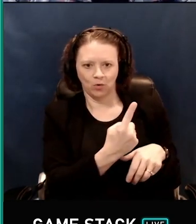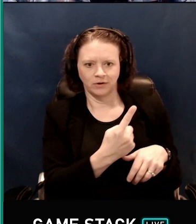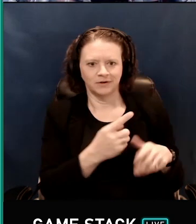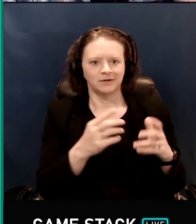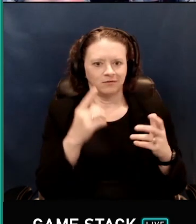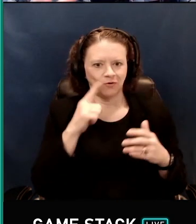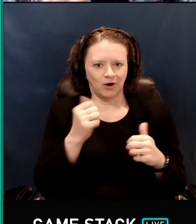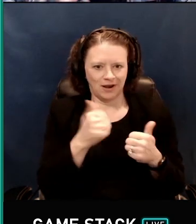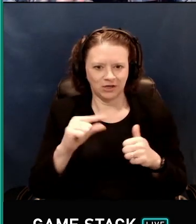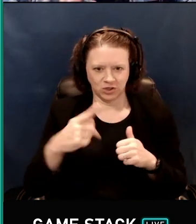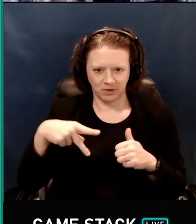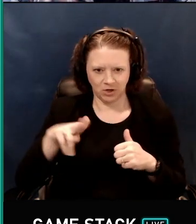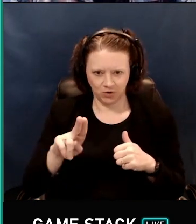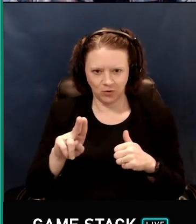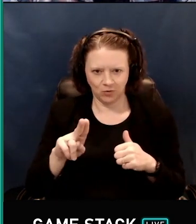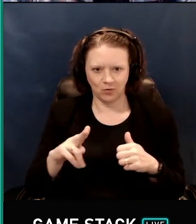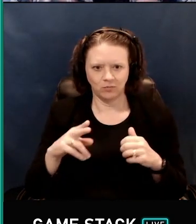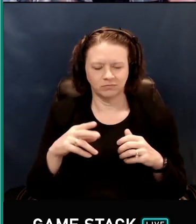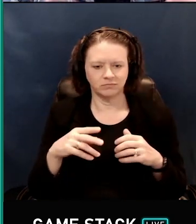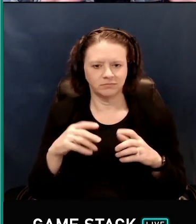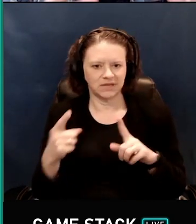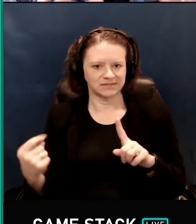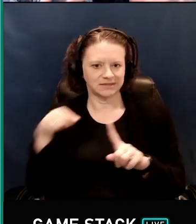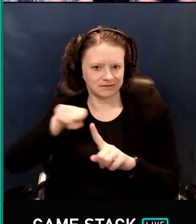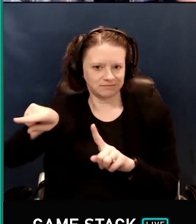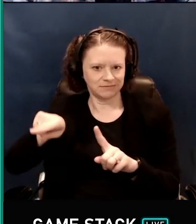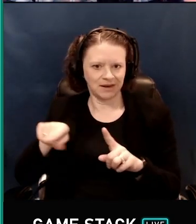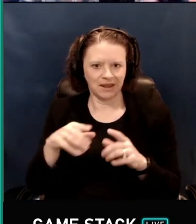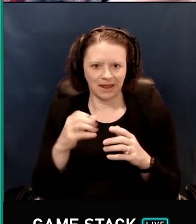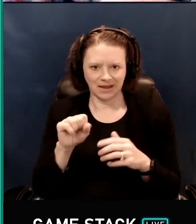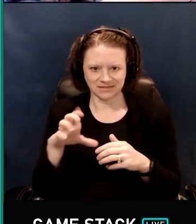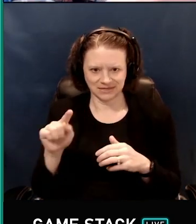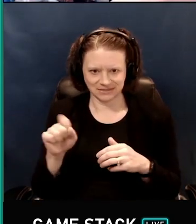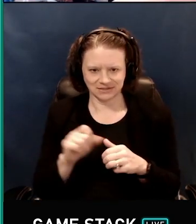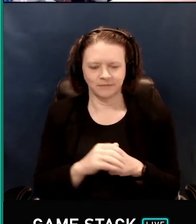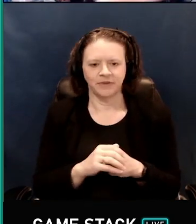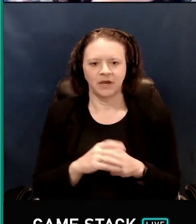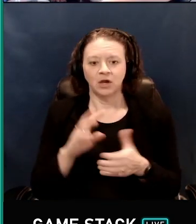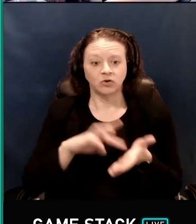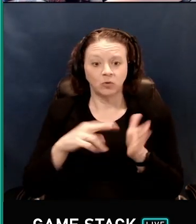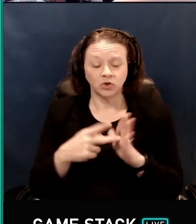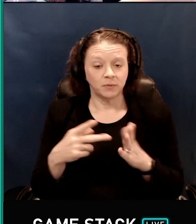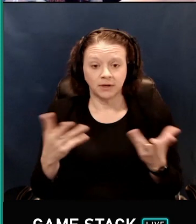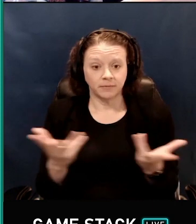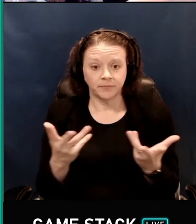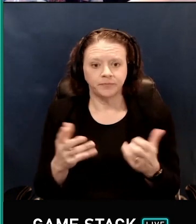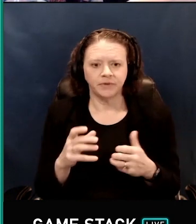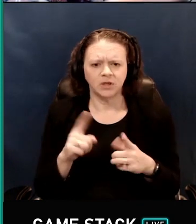The data is actually at the smallest until its destination. What I mean by that is, you take the compressed asset,